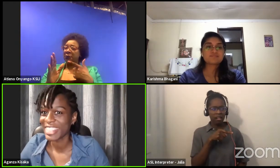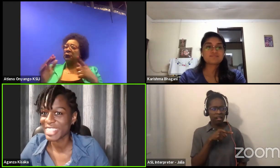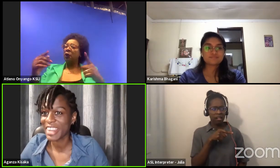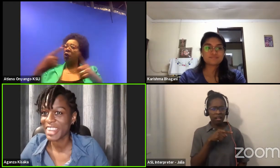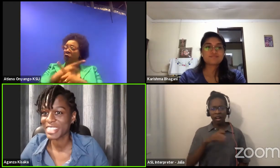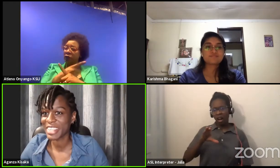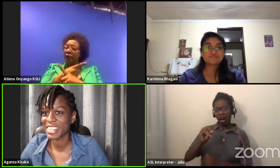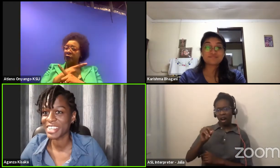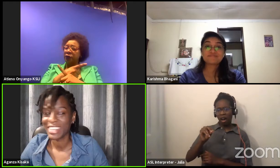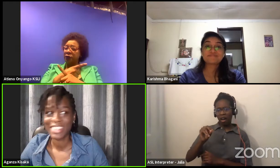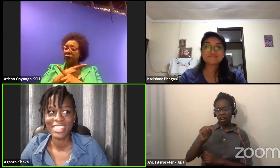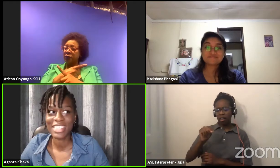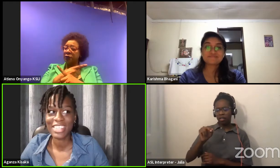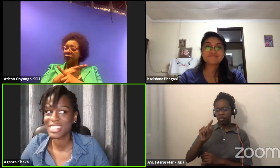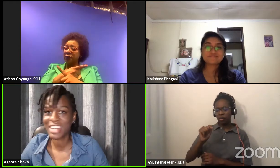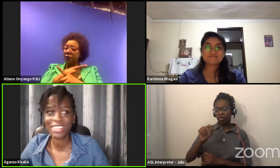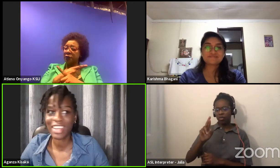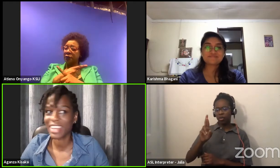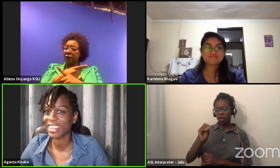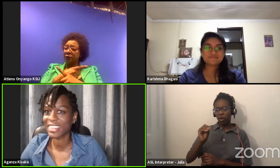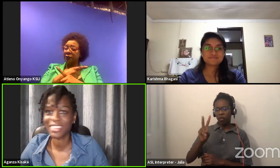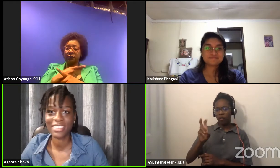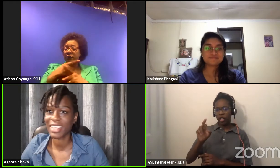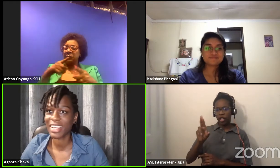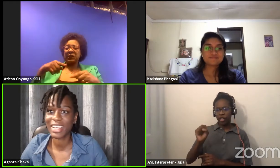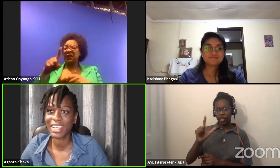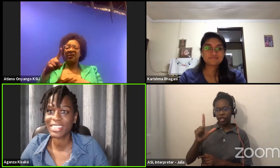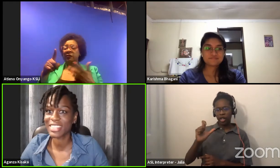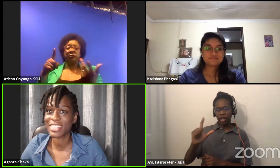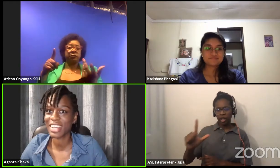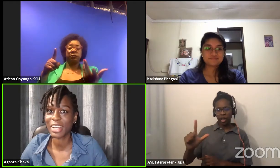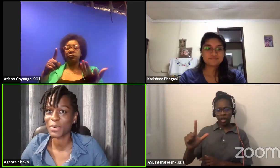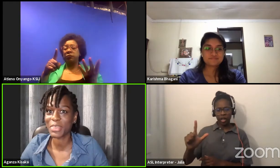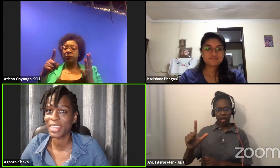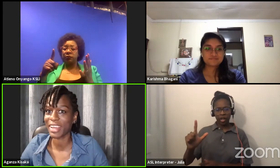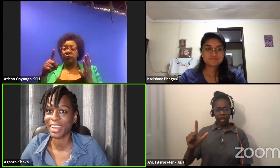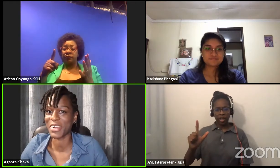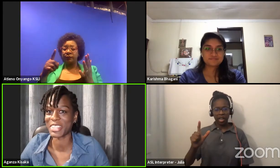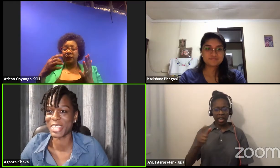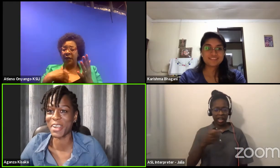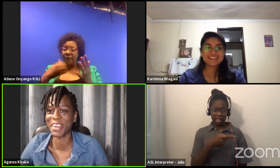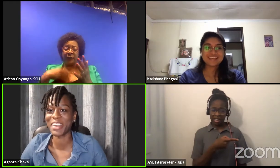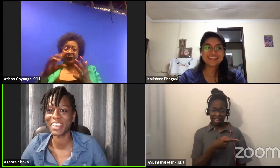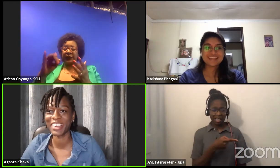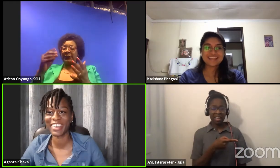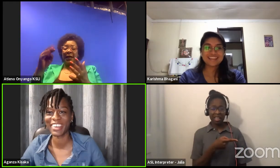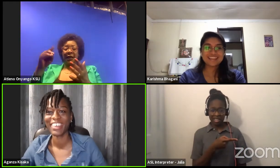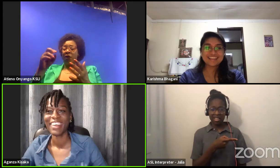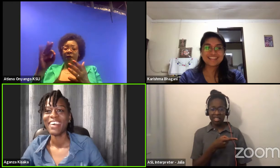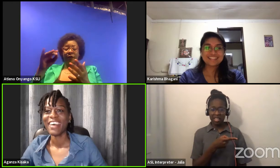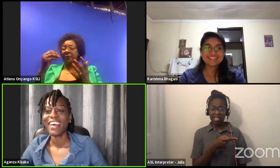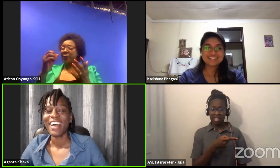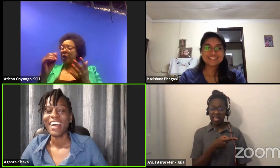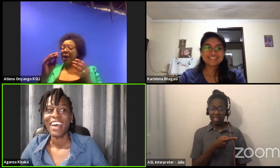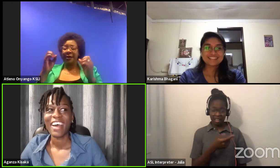this character doesn't sound like Aganza just wrote that character. (giggling)